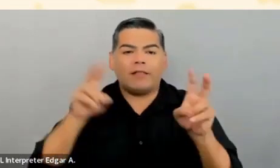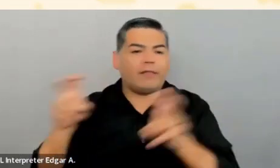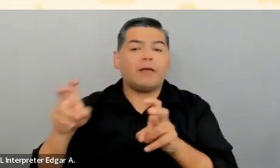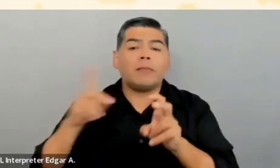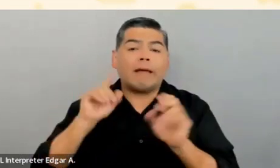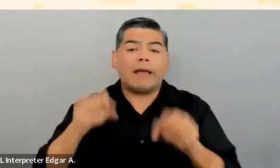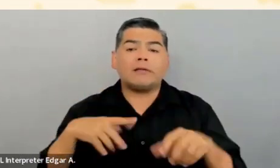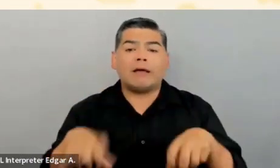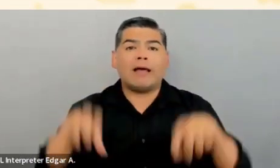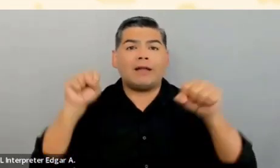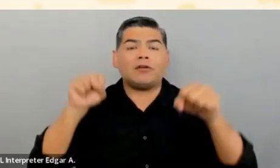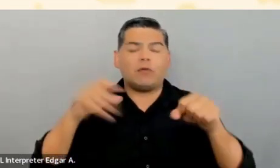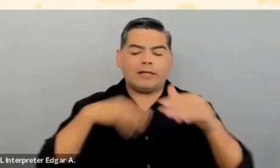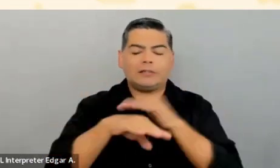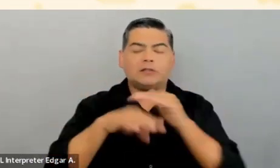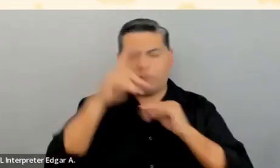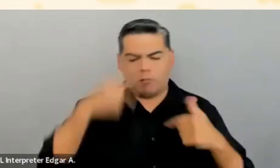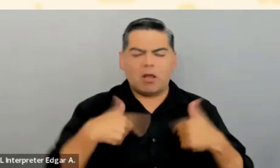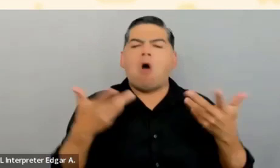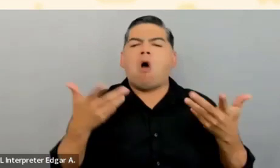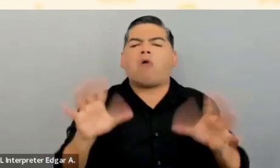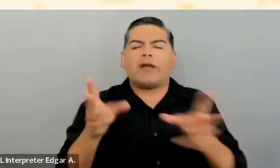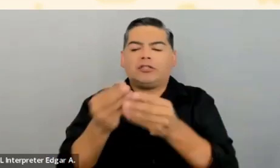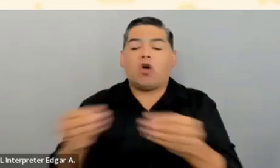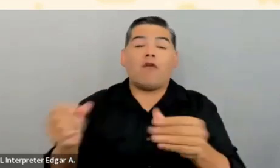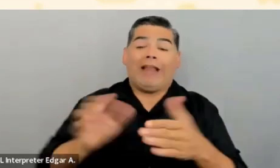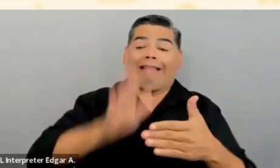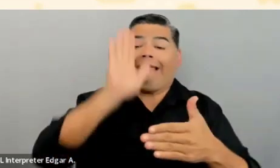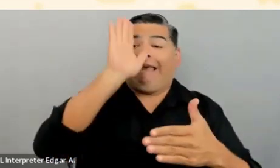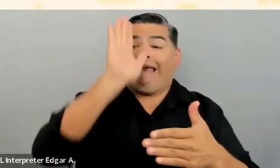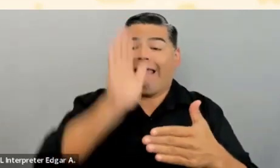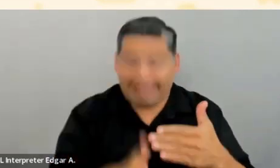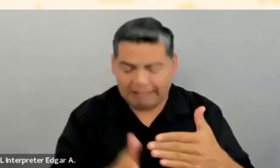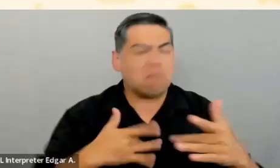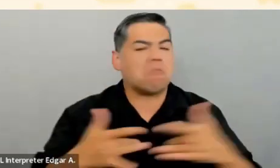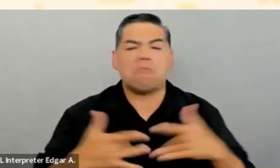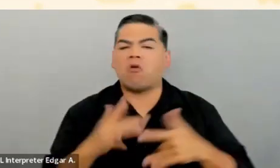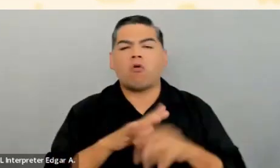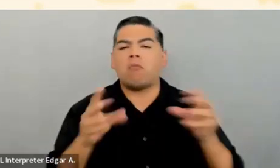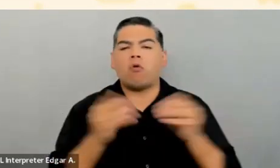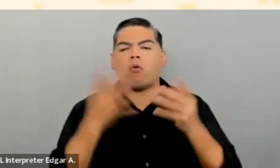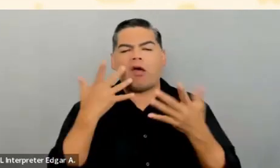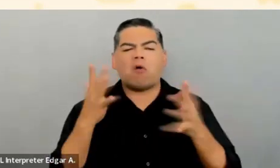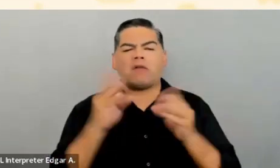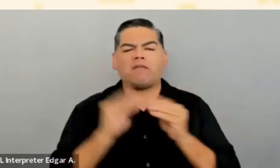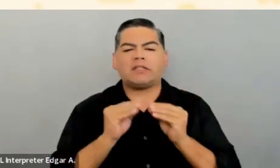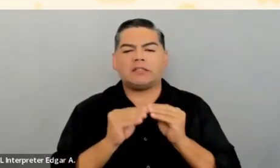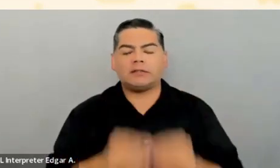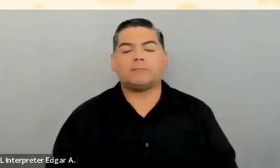it is already solved, and I do not have to worry about it at the end. So we are going to talk about what themes can do for accessibility